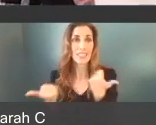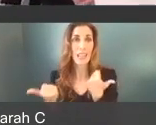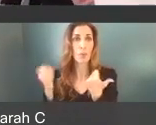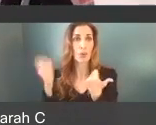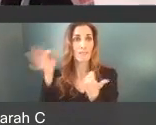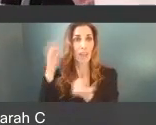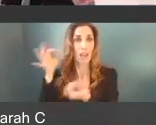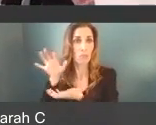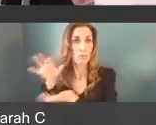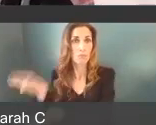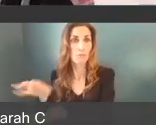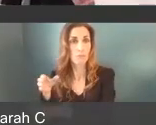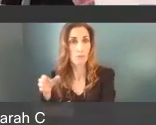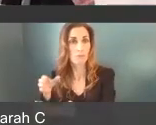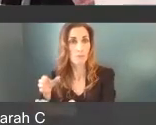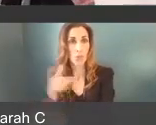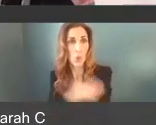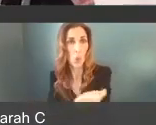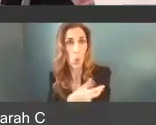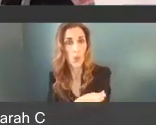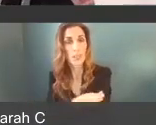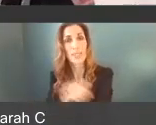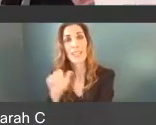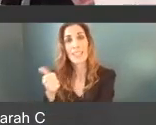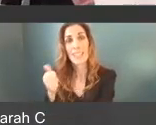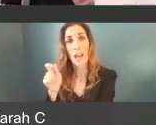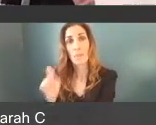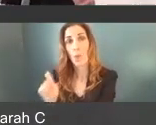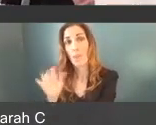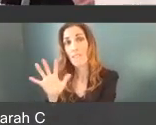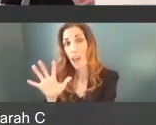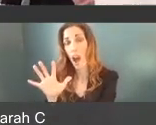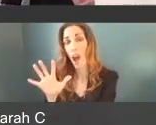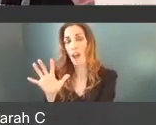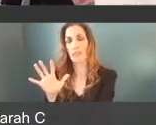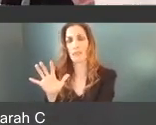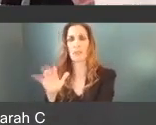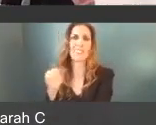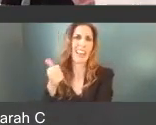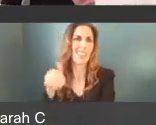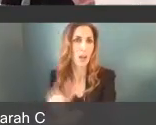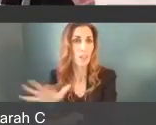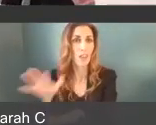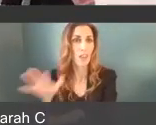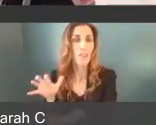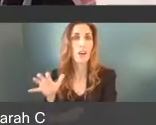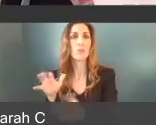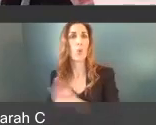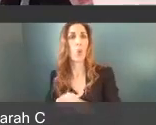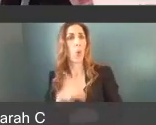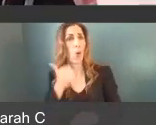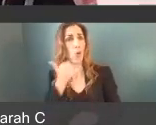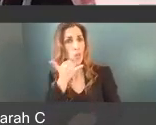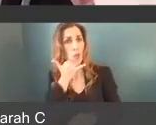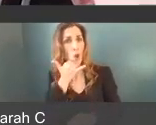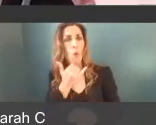and the 10,500 that actually, while I was on this press call, Barry from the Health Department